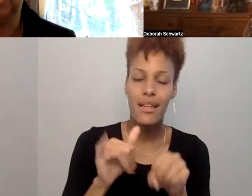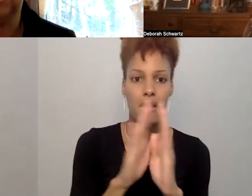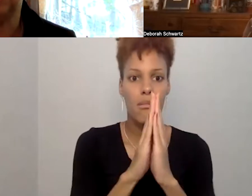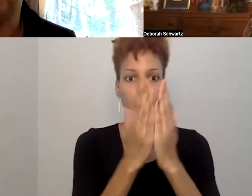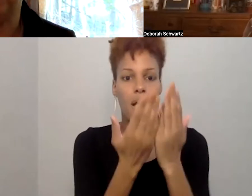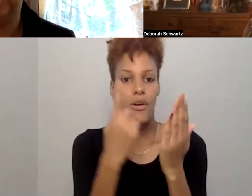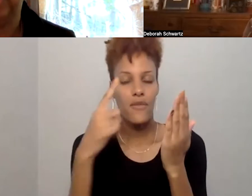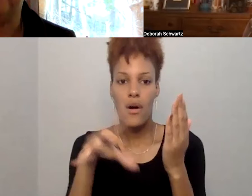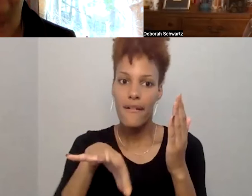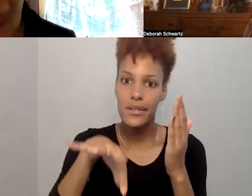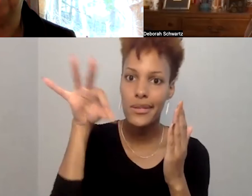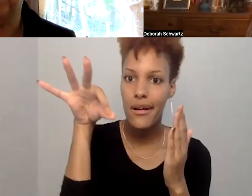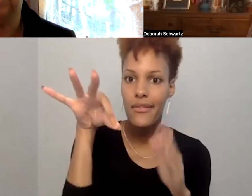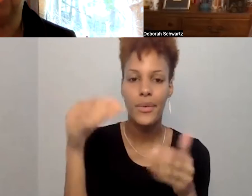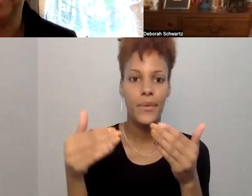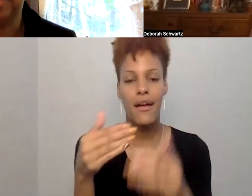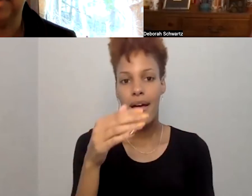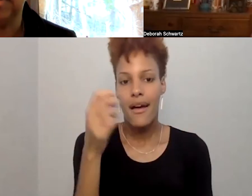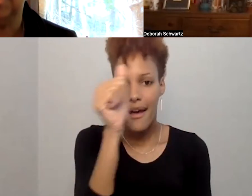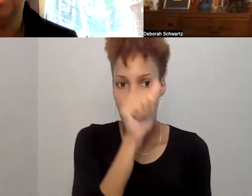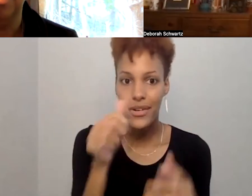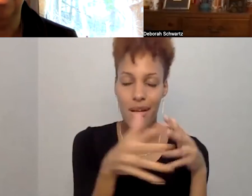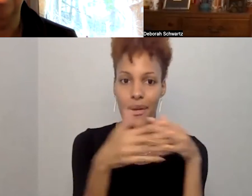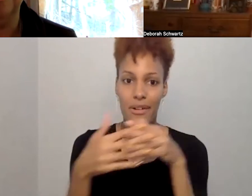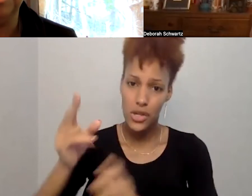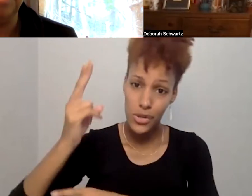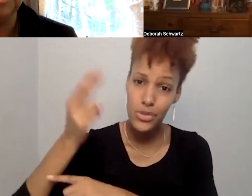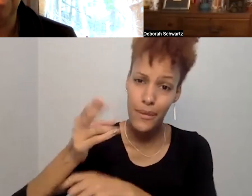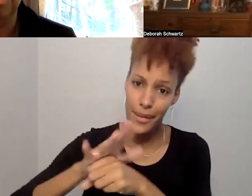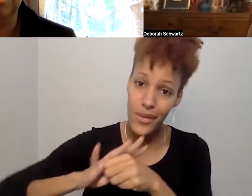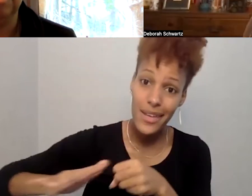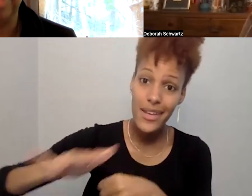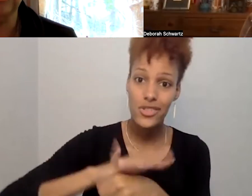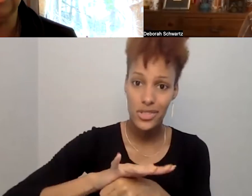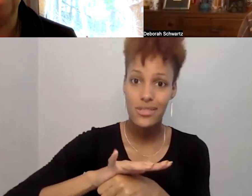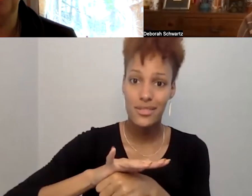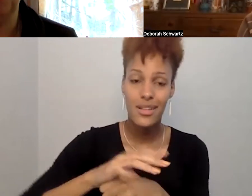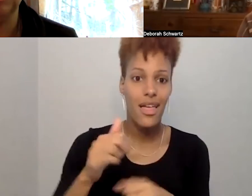discovering African-American historic sites. But that was how I actually came across,